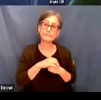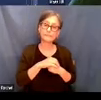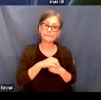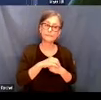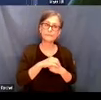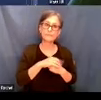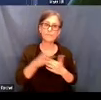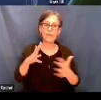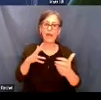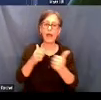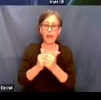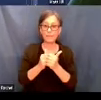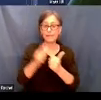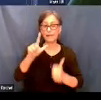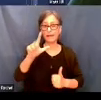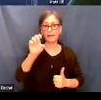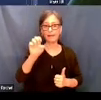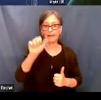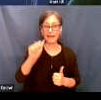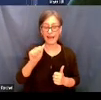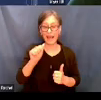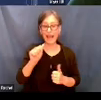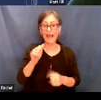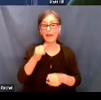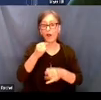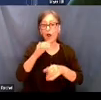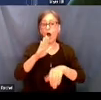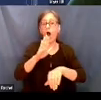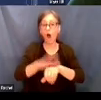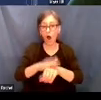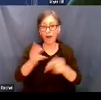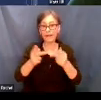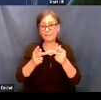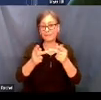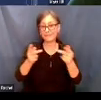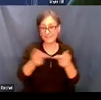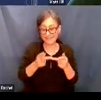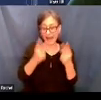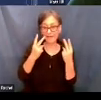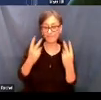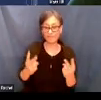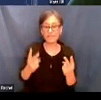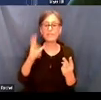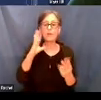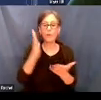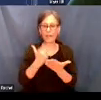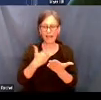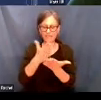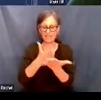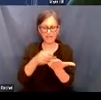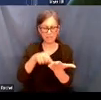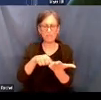The updated LEA on-site visit for non-public school form will include a section for a summary